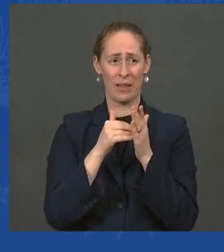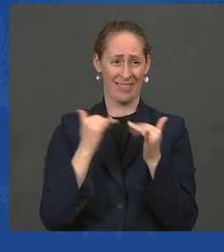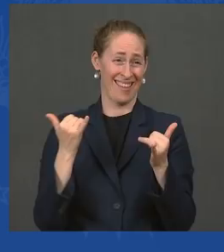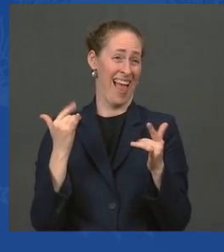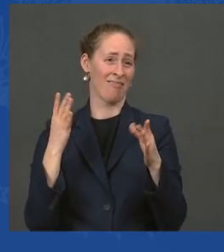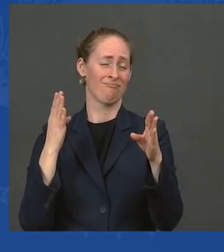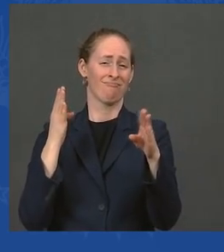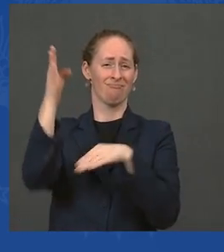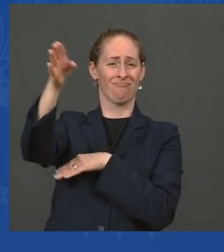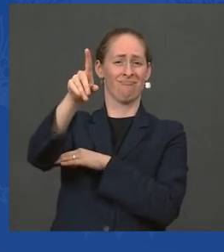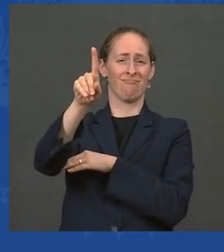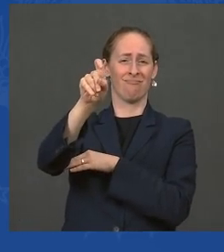That's how we got it paid for.